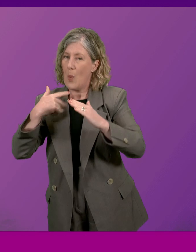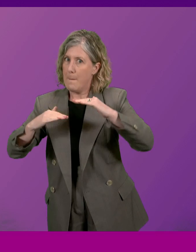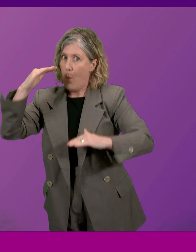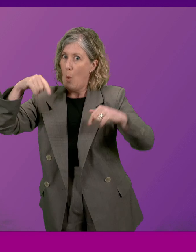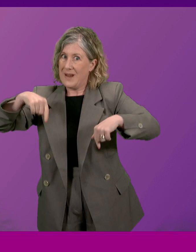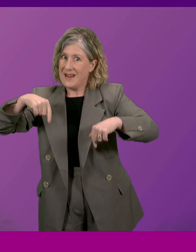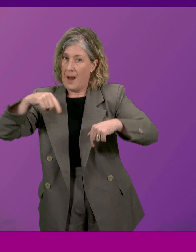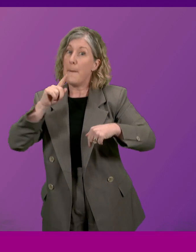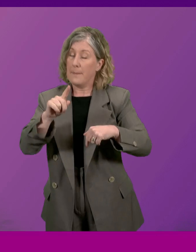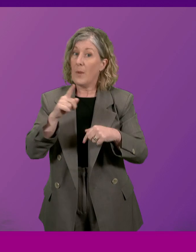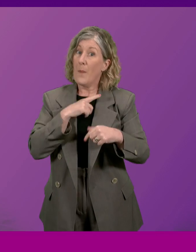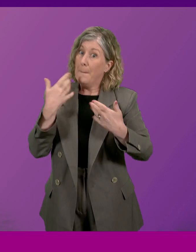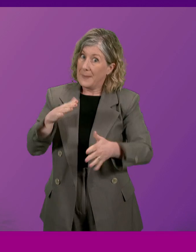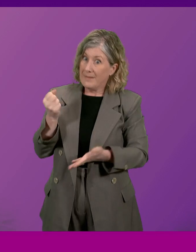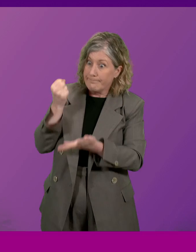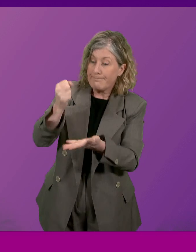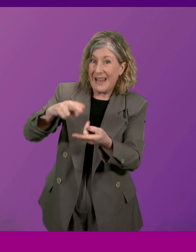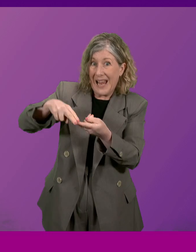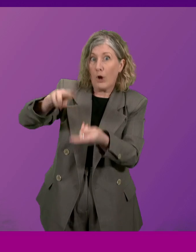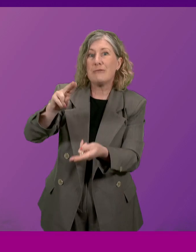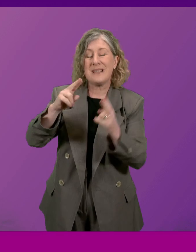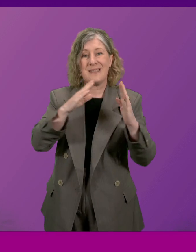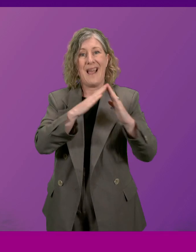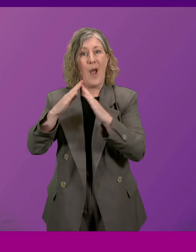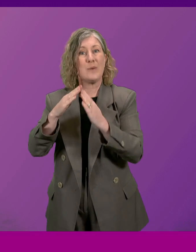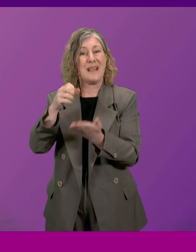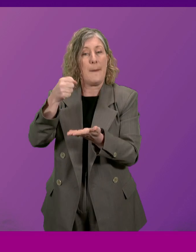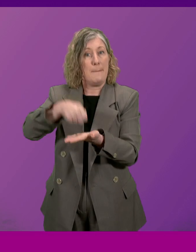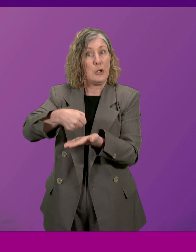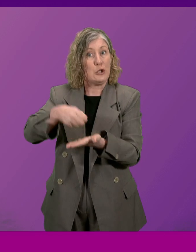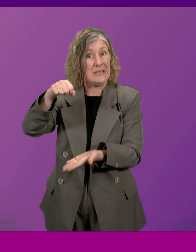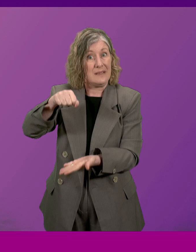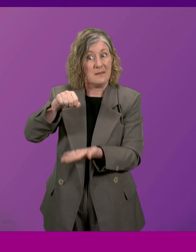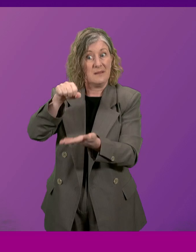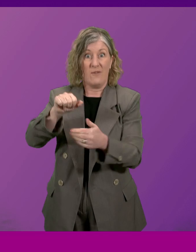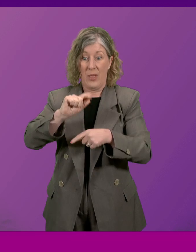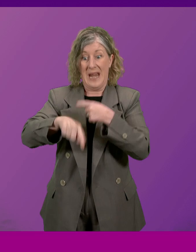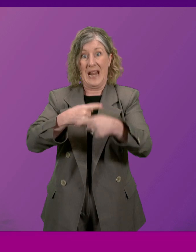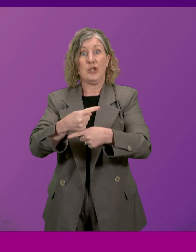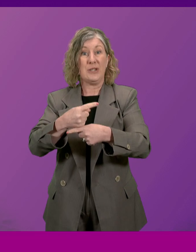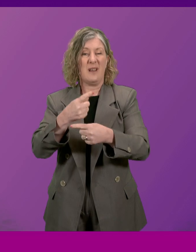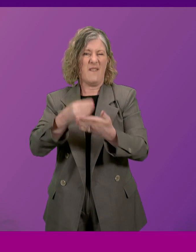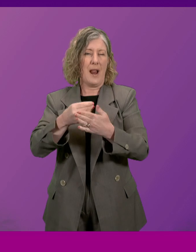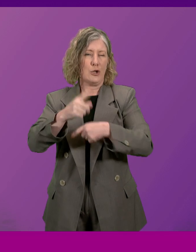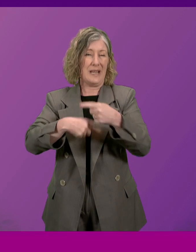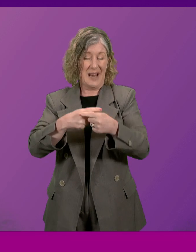increased the housing budget for the next financial year by more than £200 million.